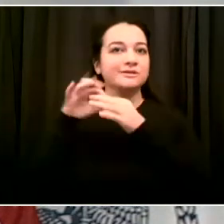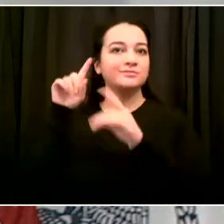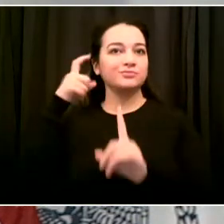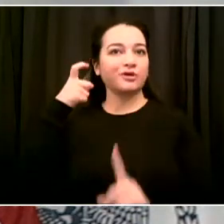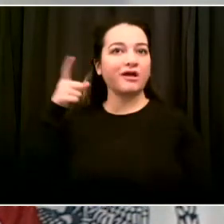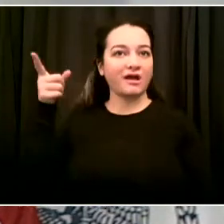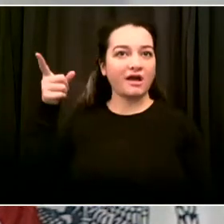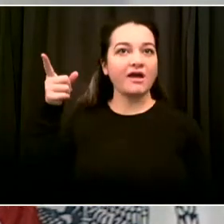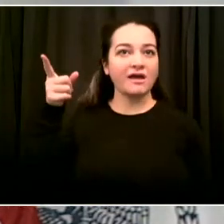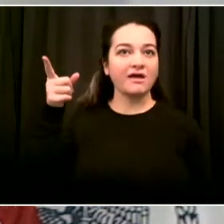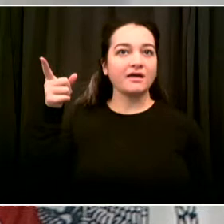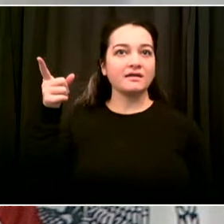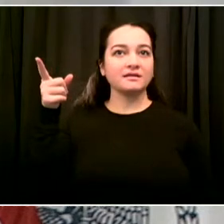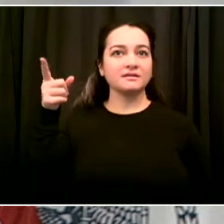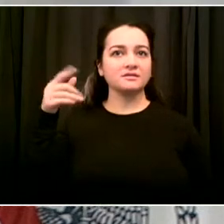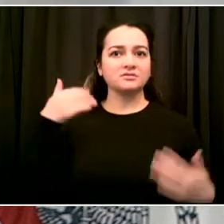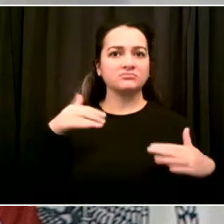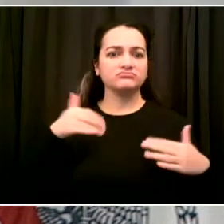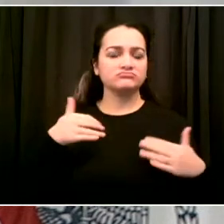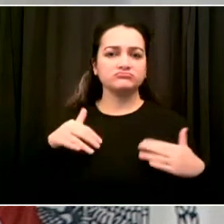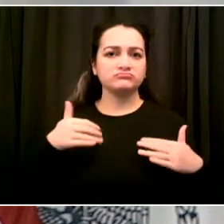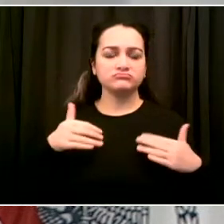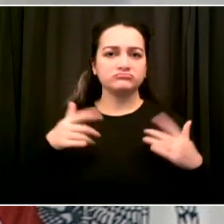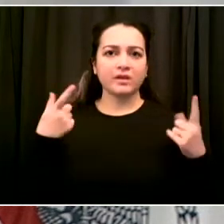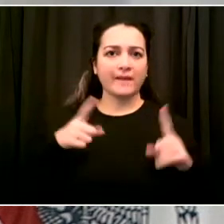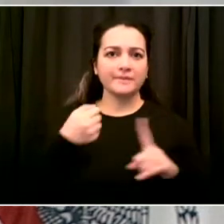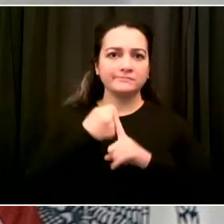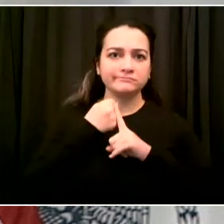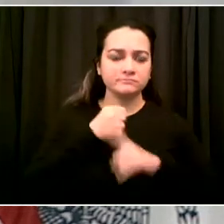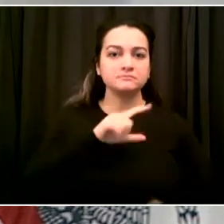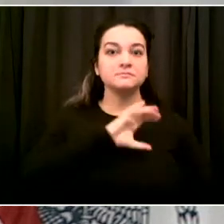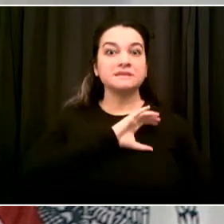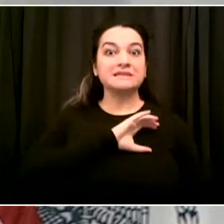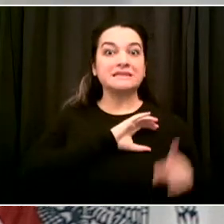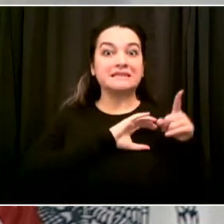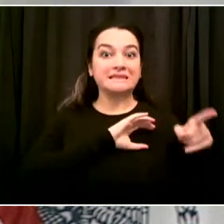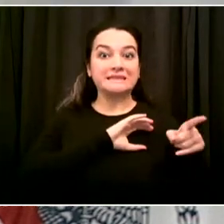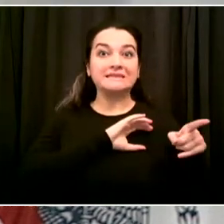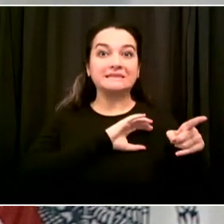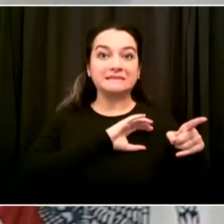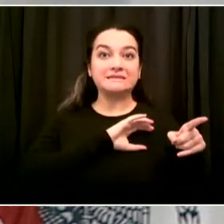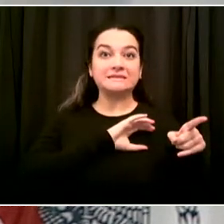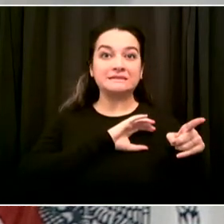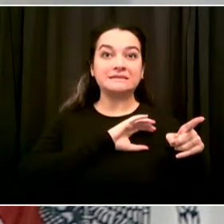I WANT TO TALK ABOUT BEST. ONE OF OUR POLICE OFFICERS,